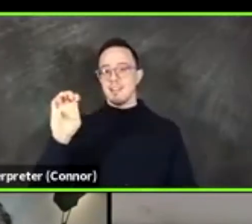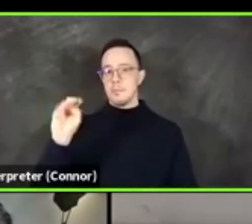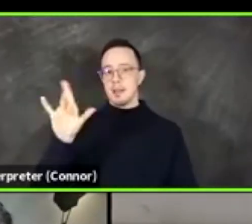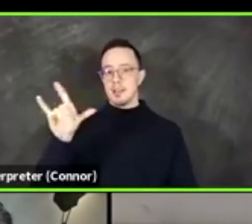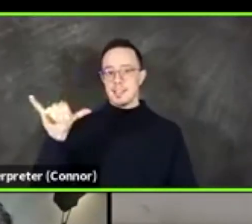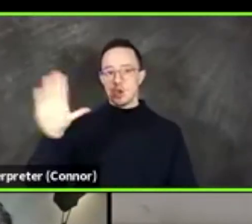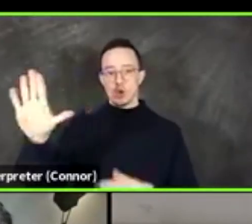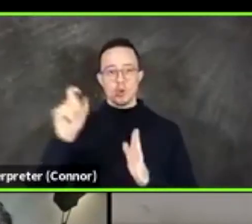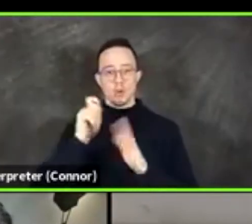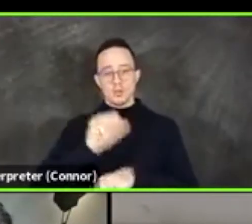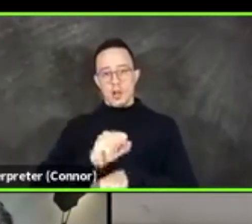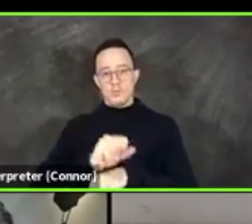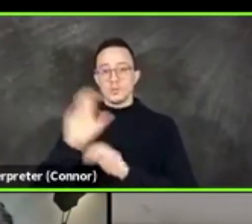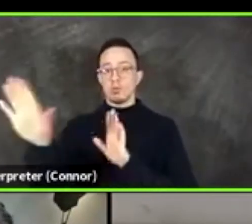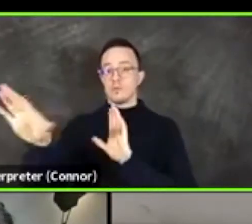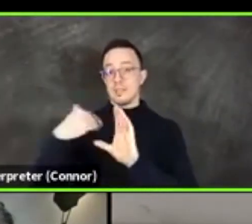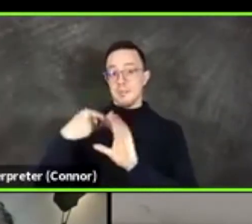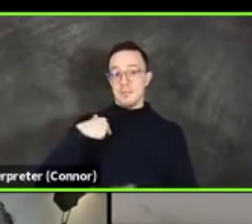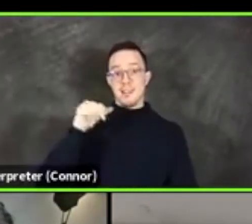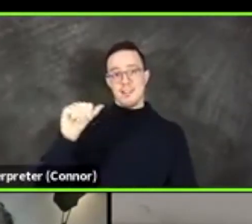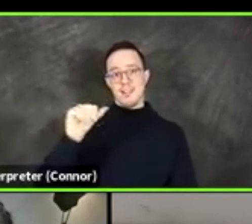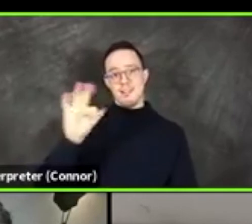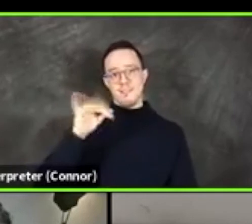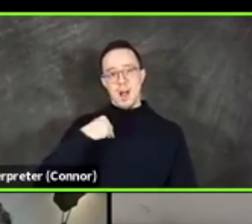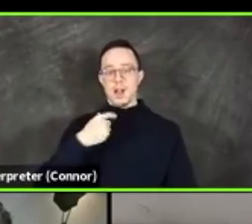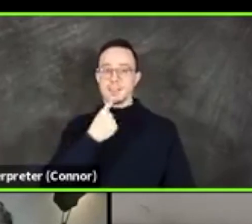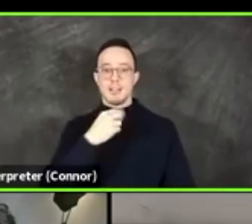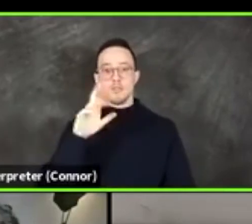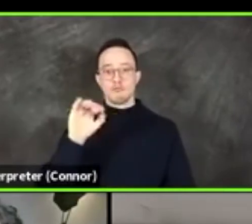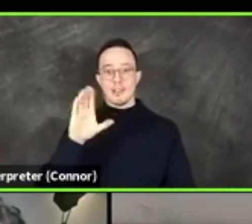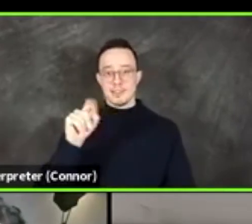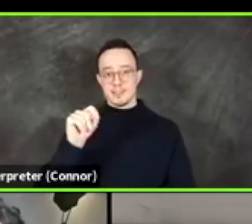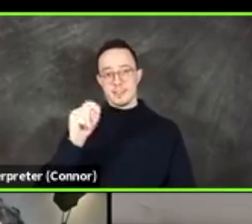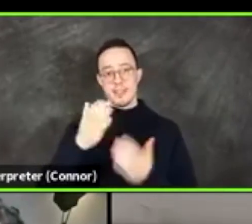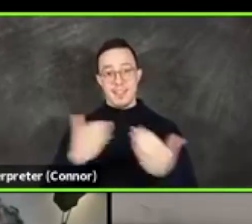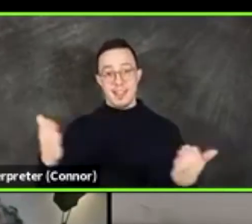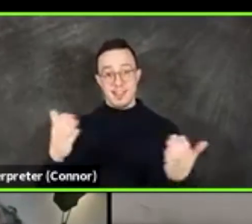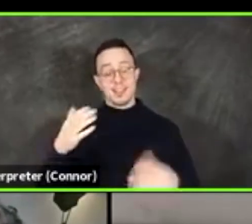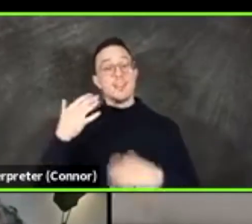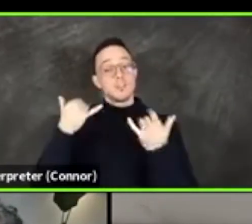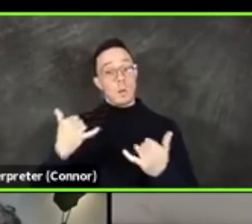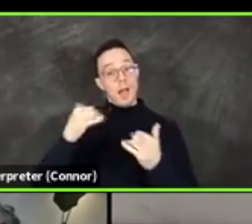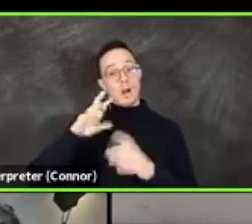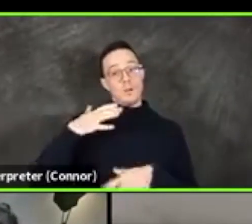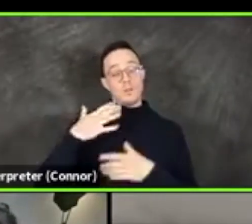RACIST THING, AND NOW EMILY HAS TO DO THAT EMOTIONAL LABOR, OF COMING, AND PICKING